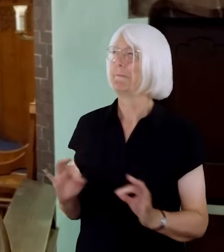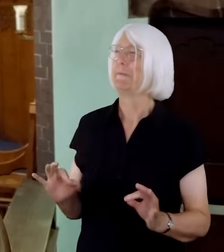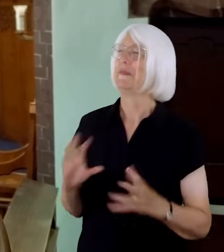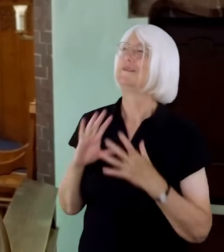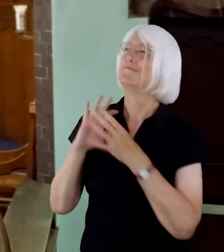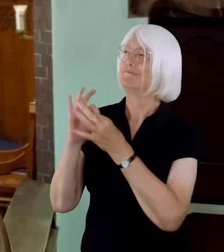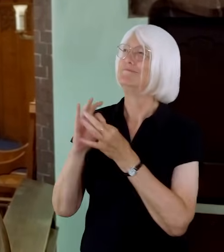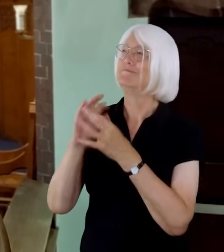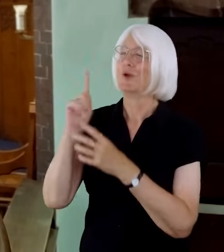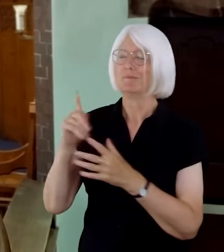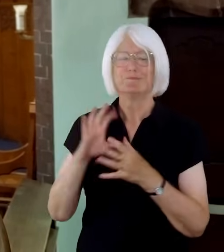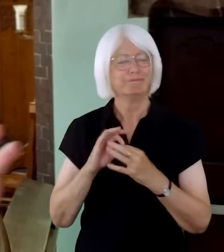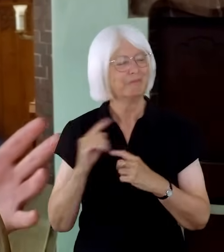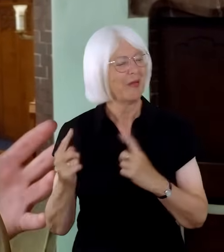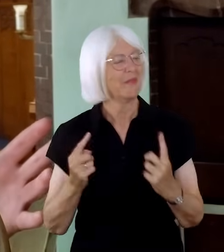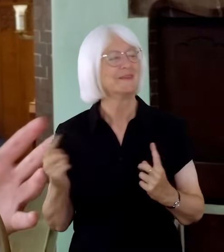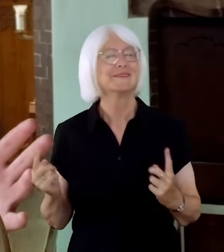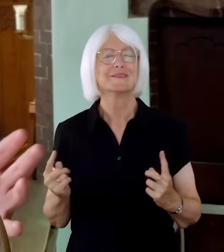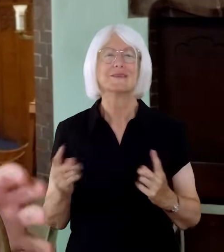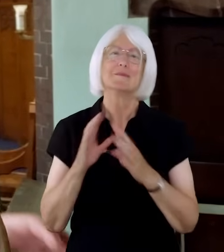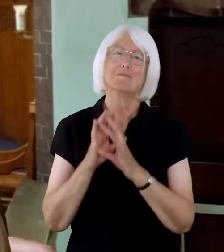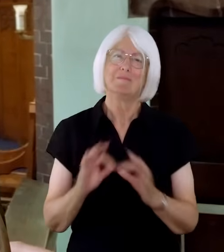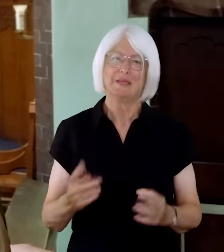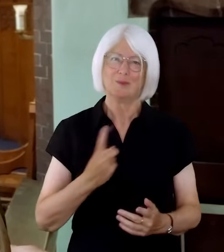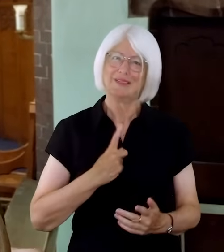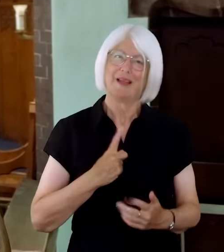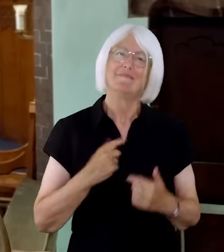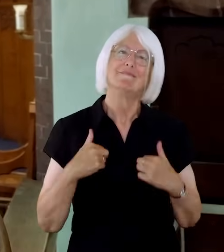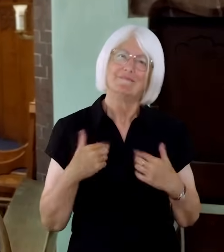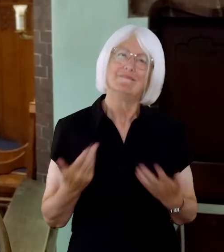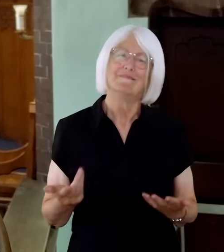peace with God, peace with others, peace with self.